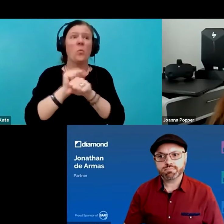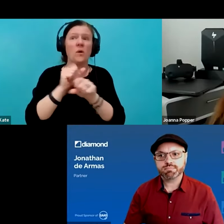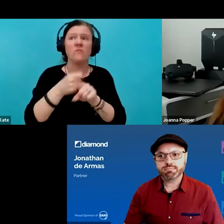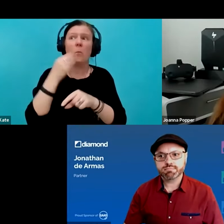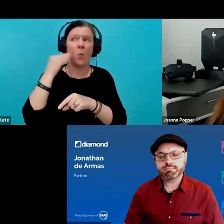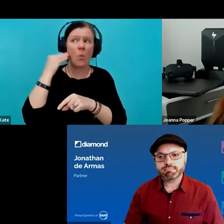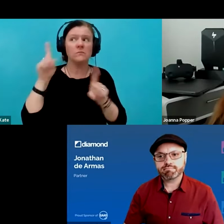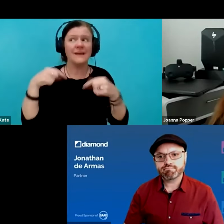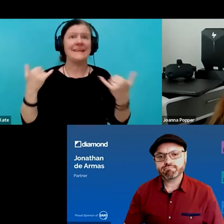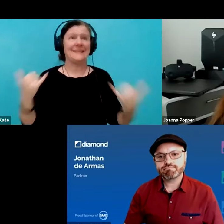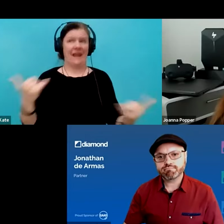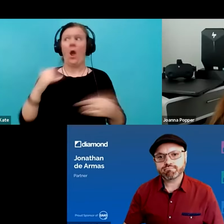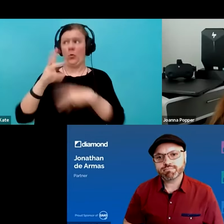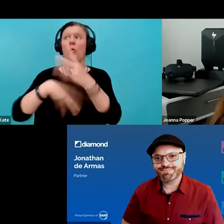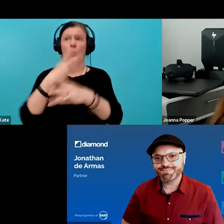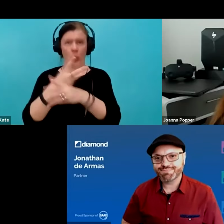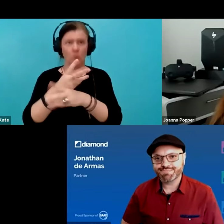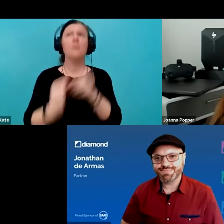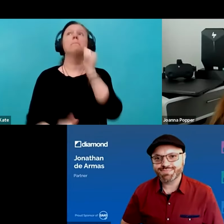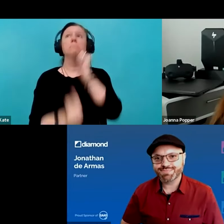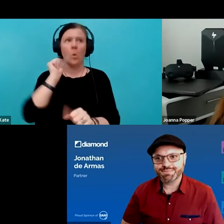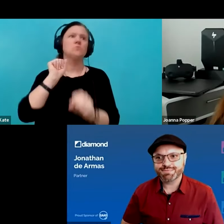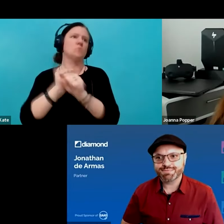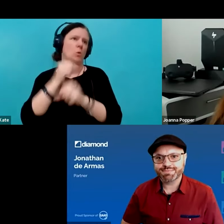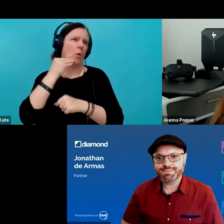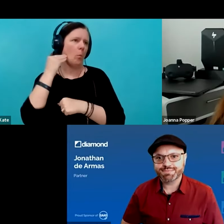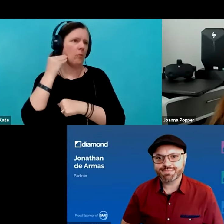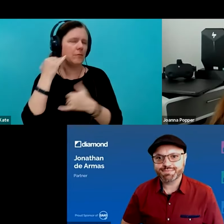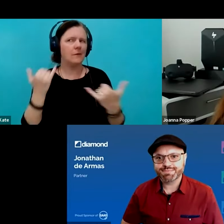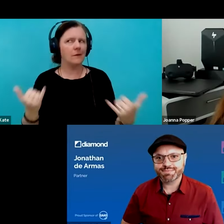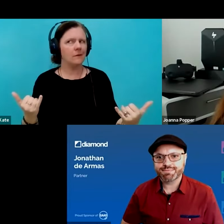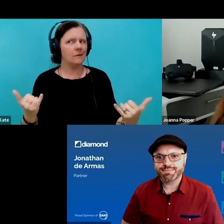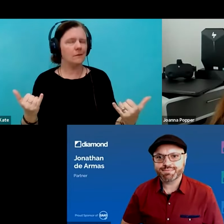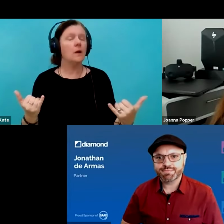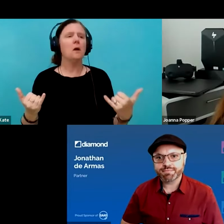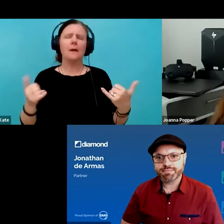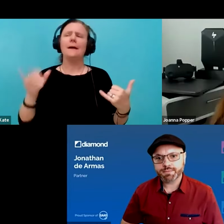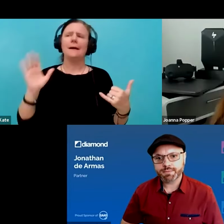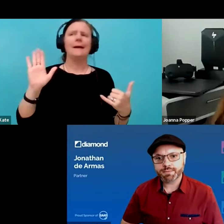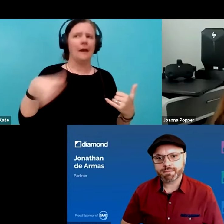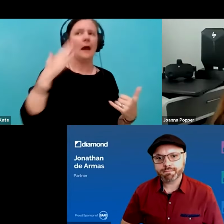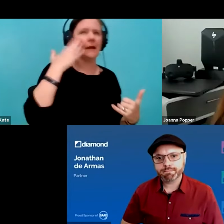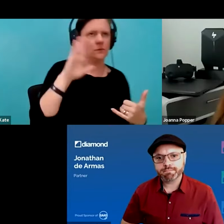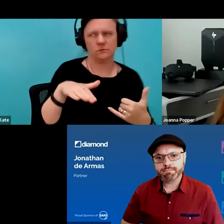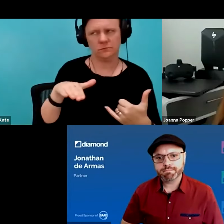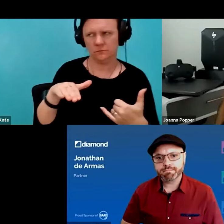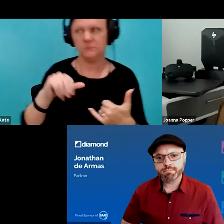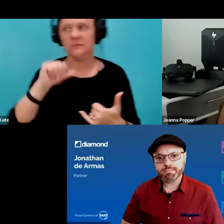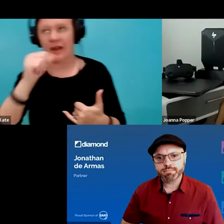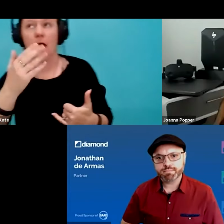Christina Heller: The world is largely working remote. So I think if, even though it wasn't necessarily for the reasons that we would hope we would want